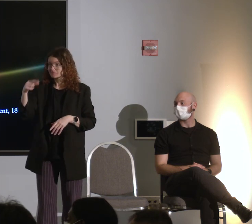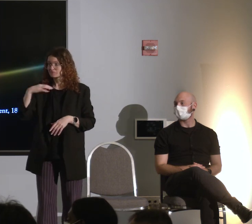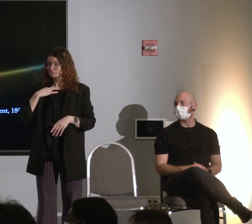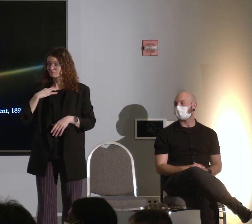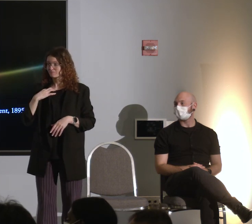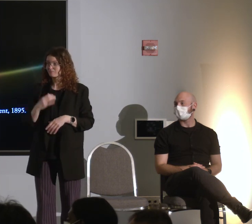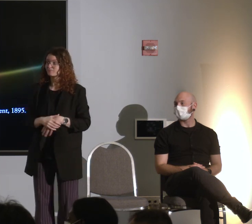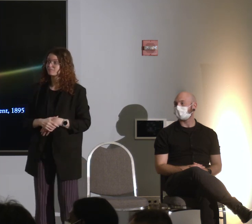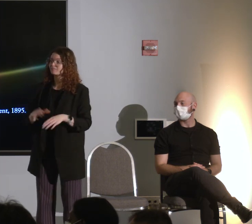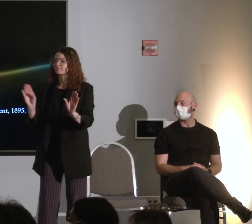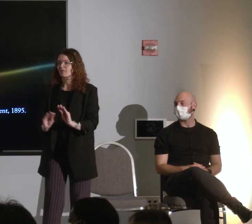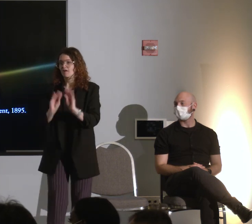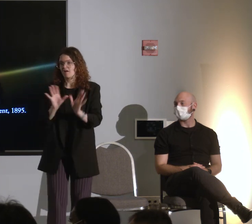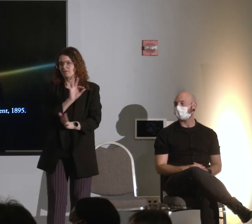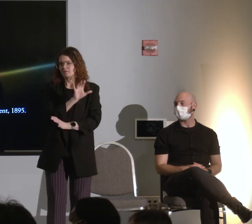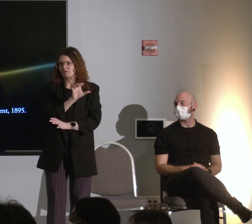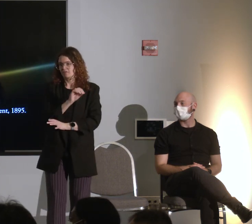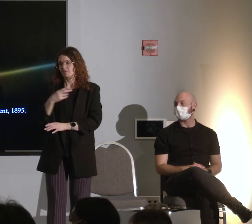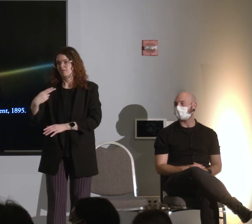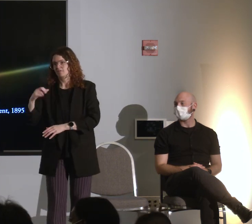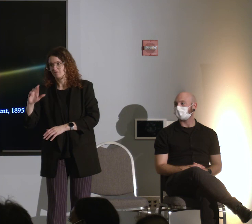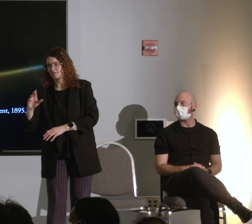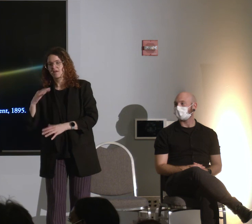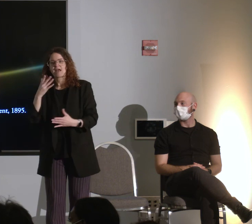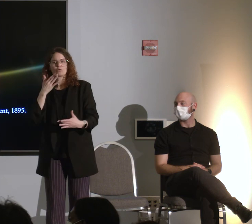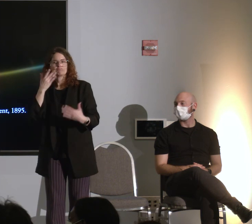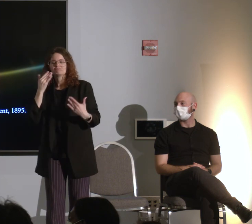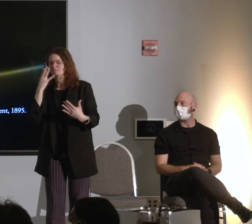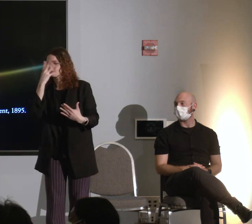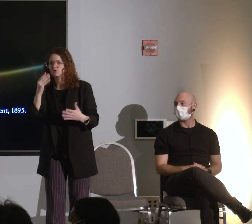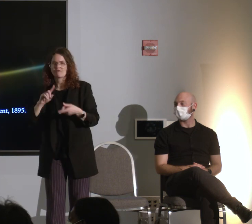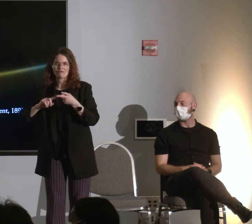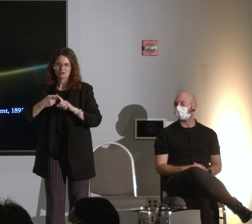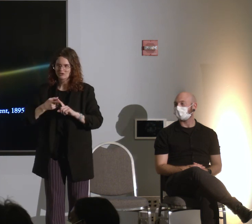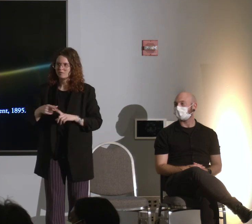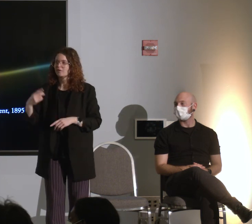So, obviously, Olmstead and Richardson had a lovely friendship and Richardson died young.